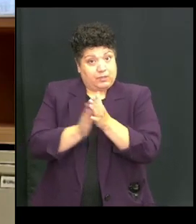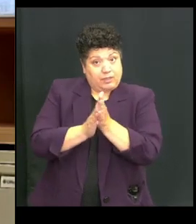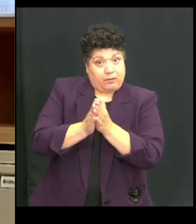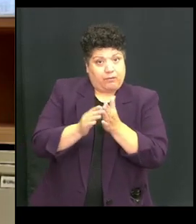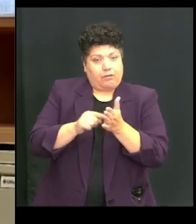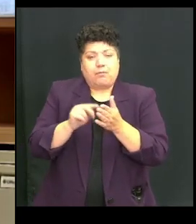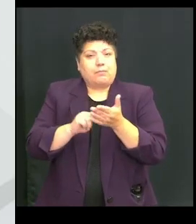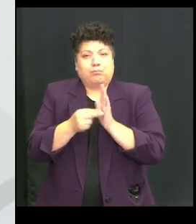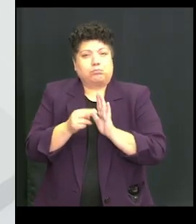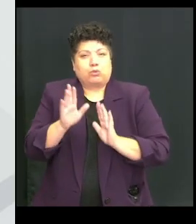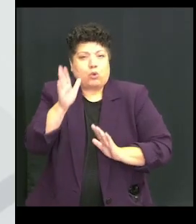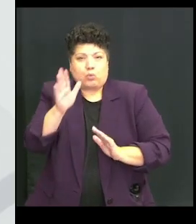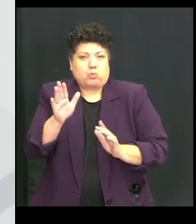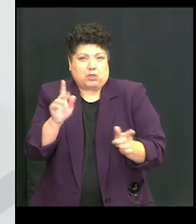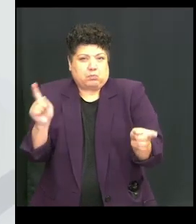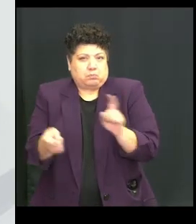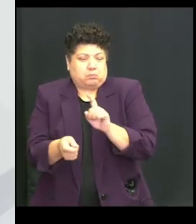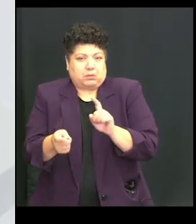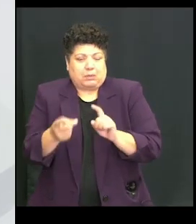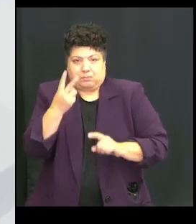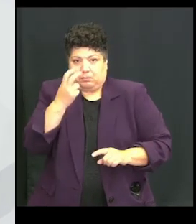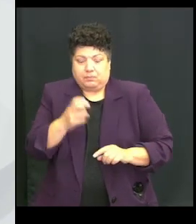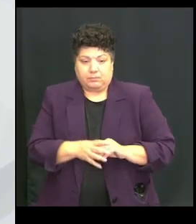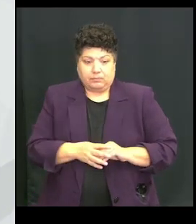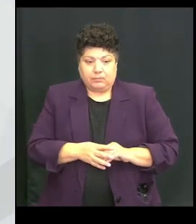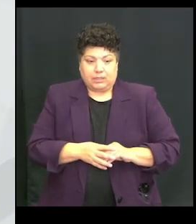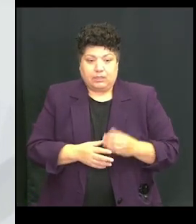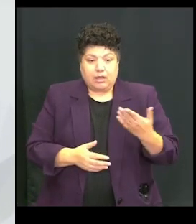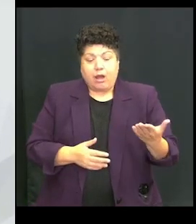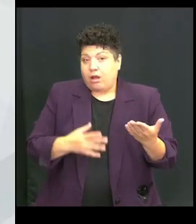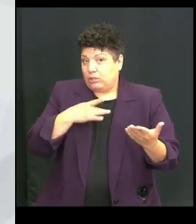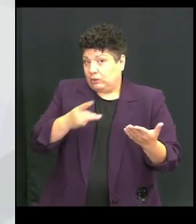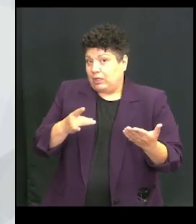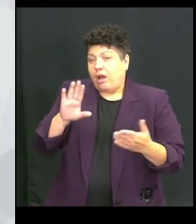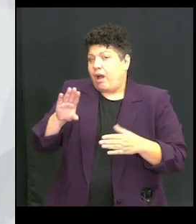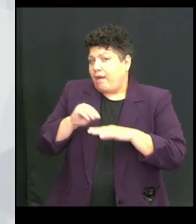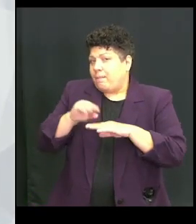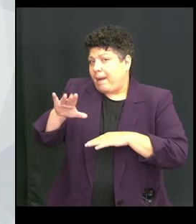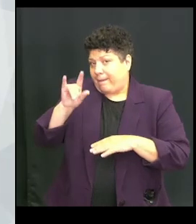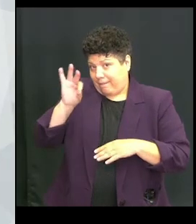Interesting. What about the impacts of a potential economic recession,